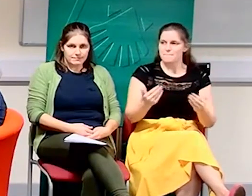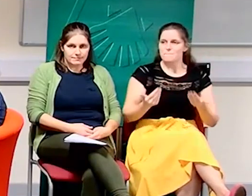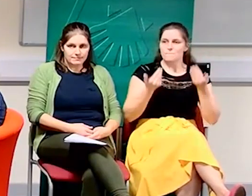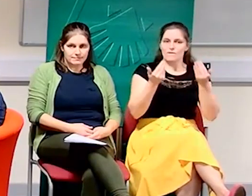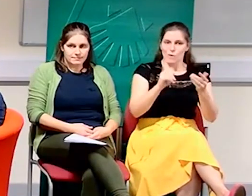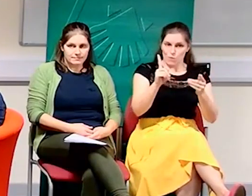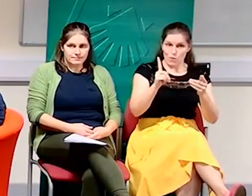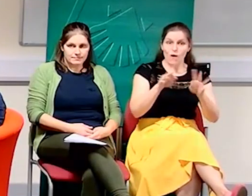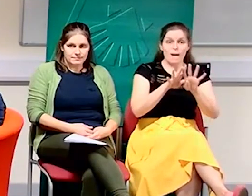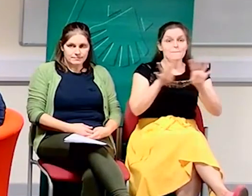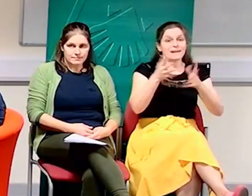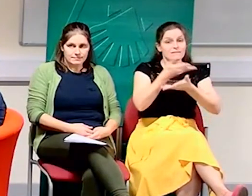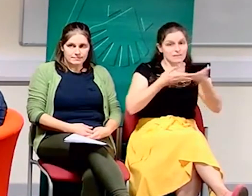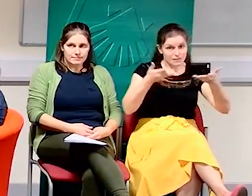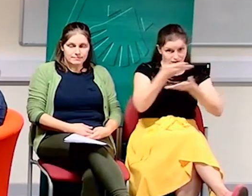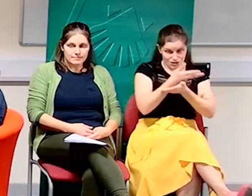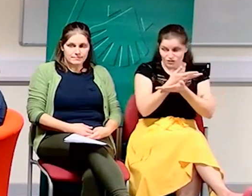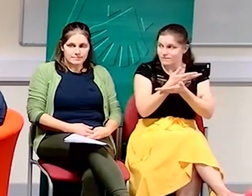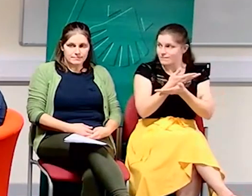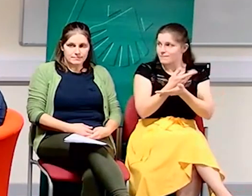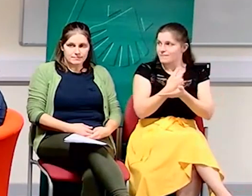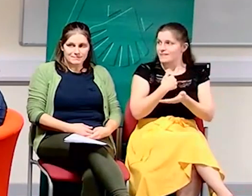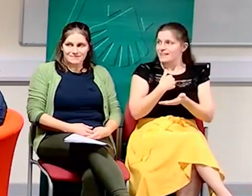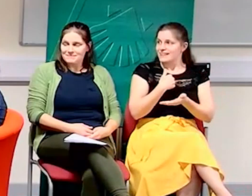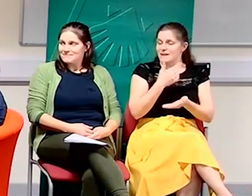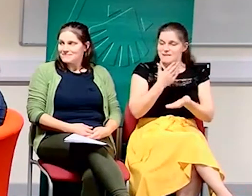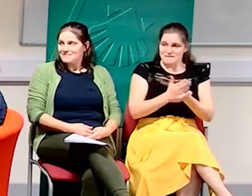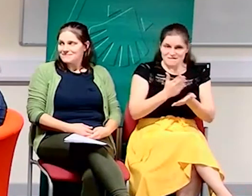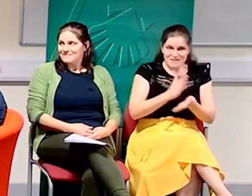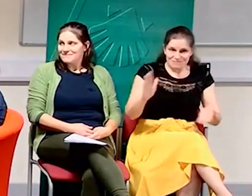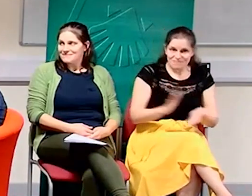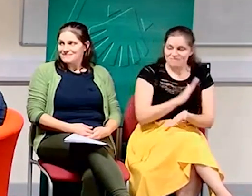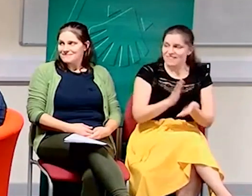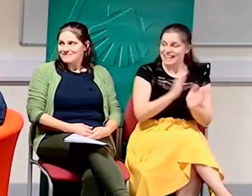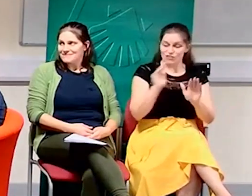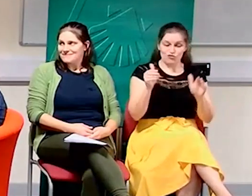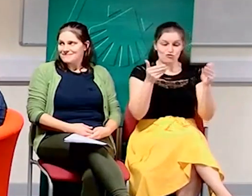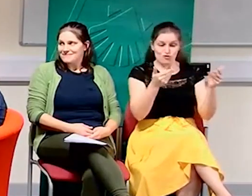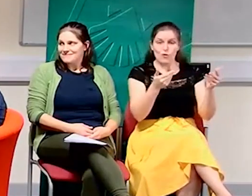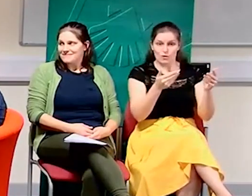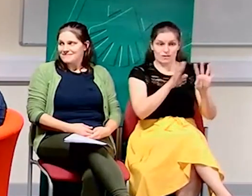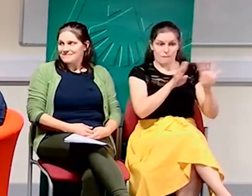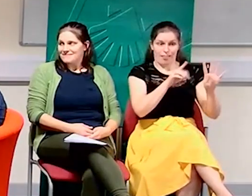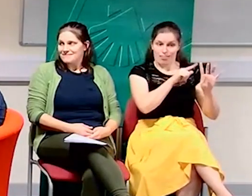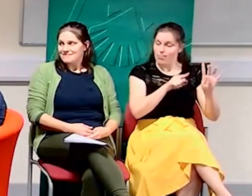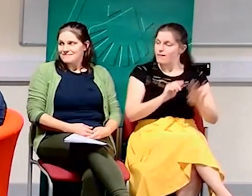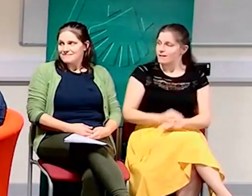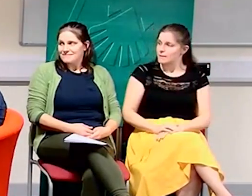discussion part of our event and I am absolutely delighted to introduce our panelists so first of